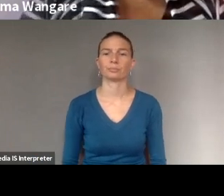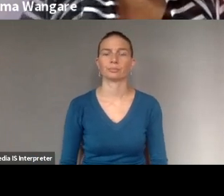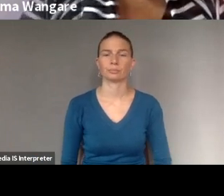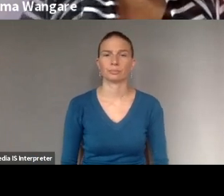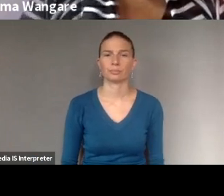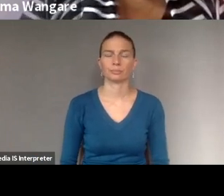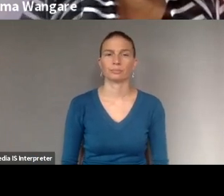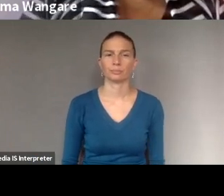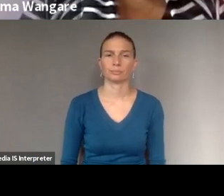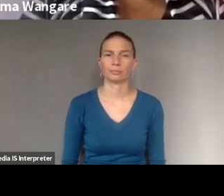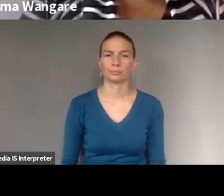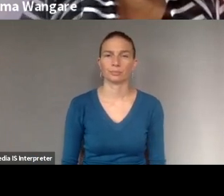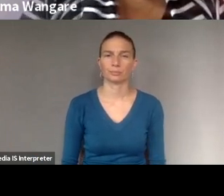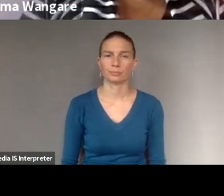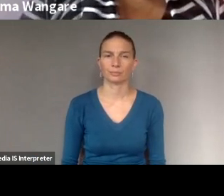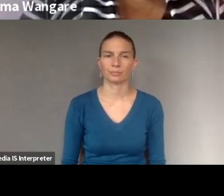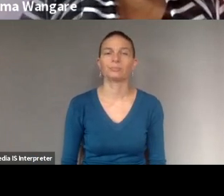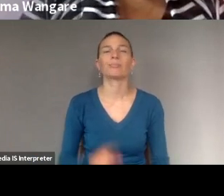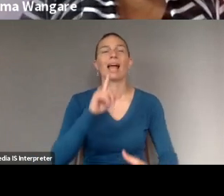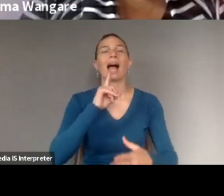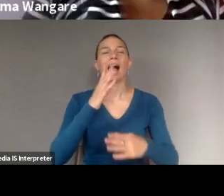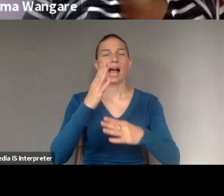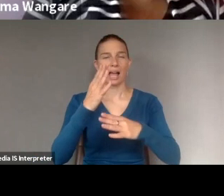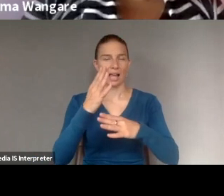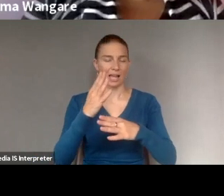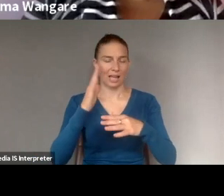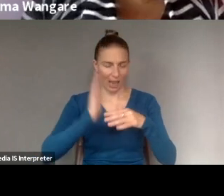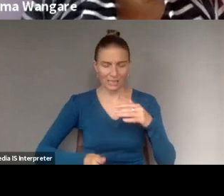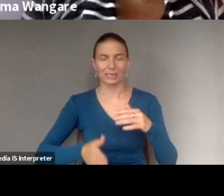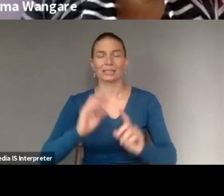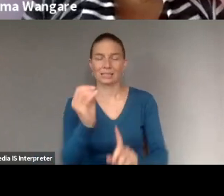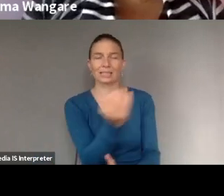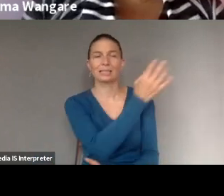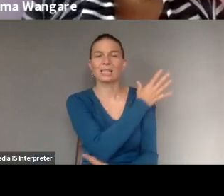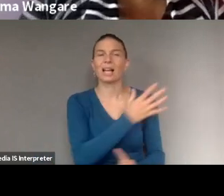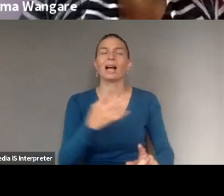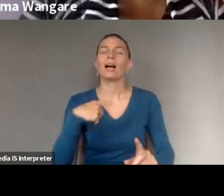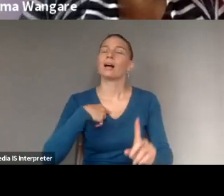So, my last slide I’ll be looking at some of the key messages that I would want to leave you with